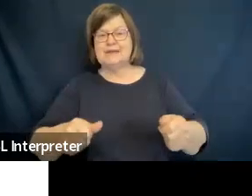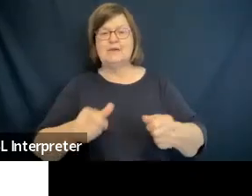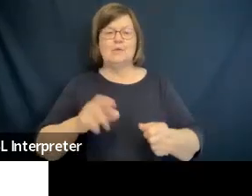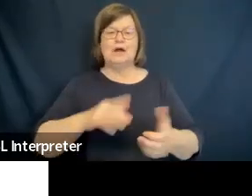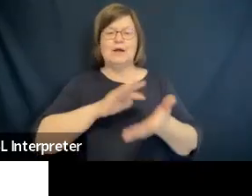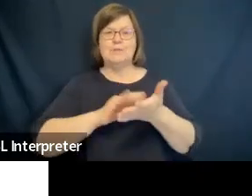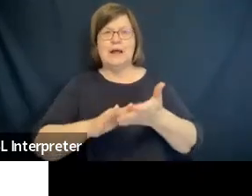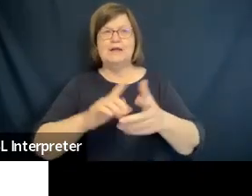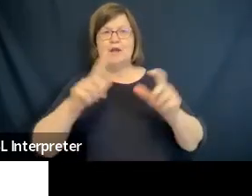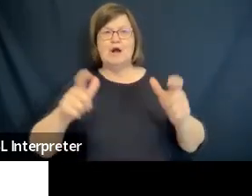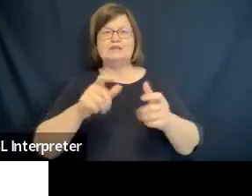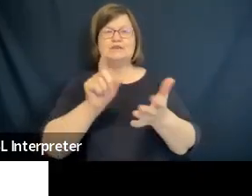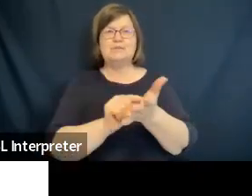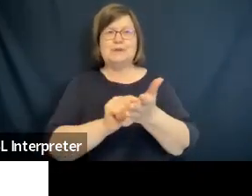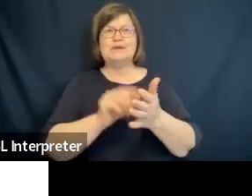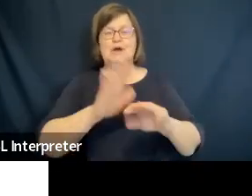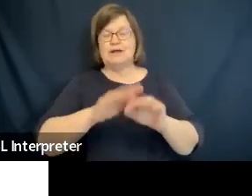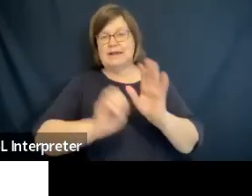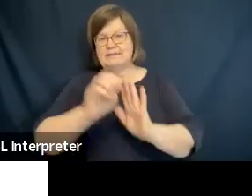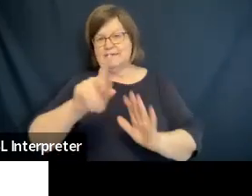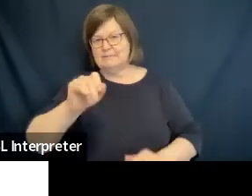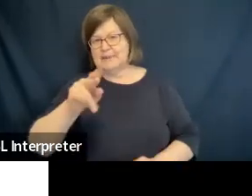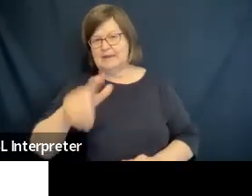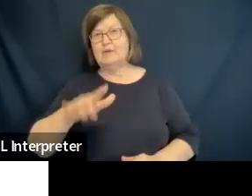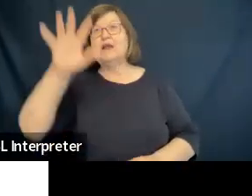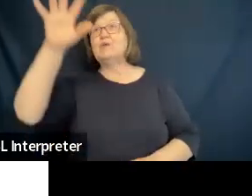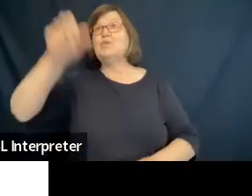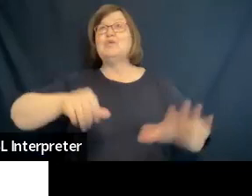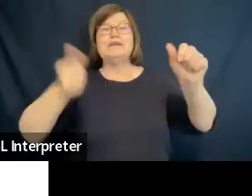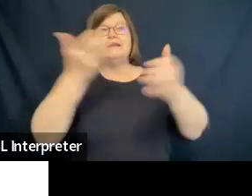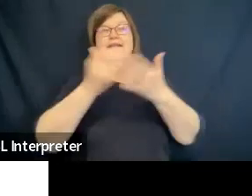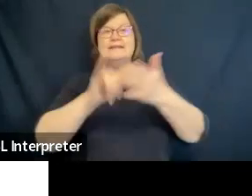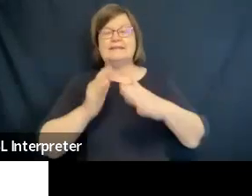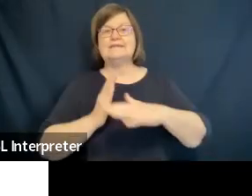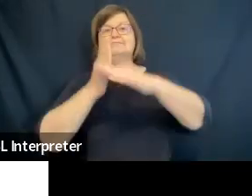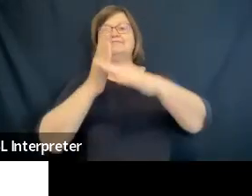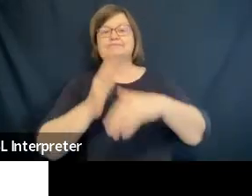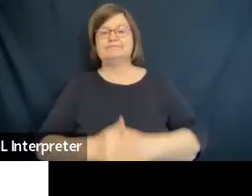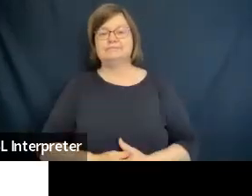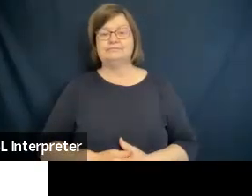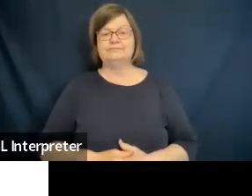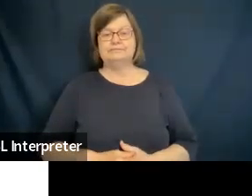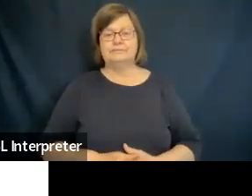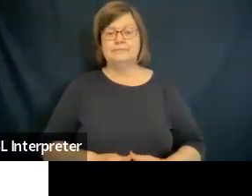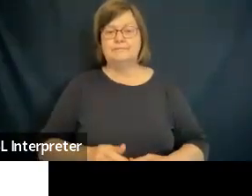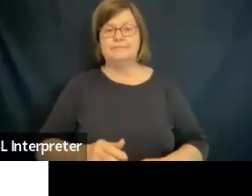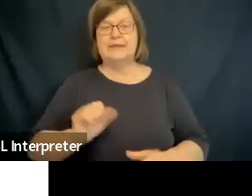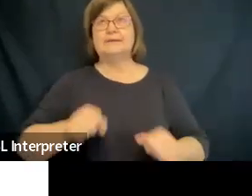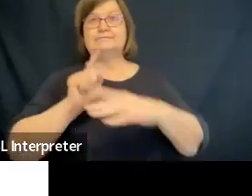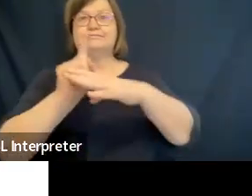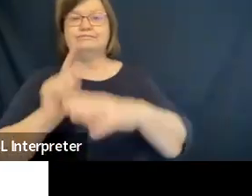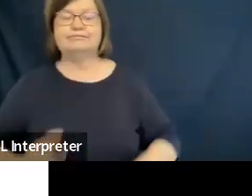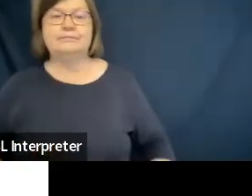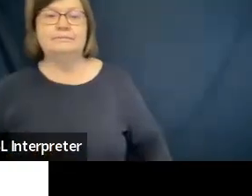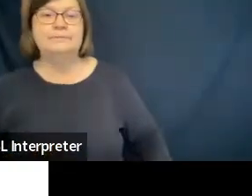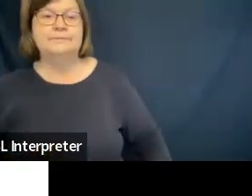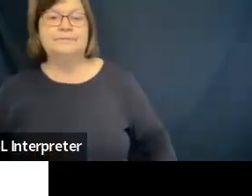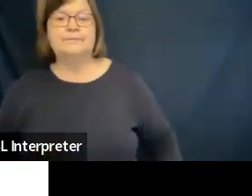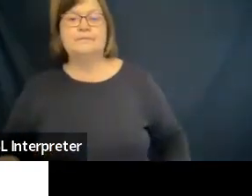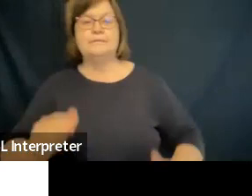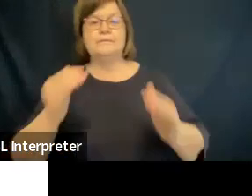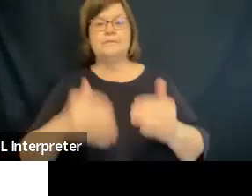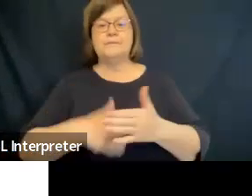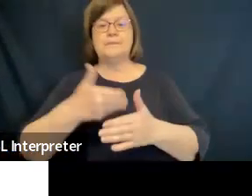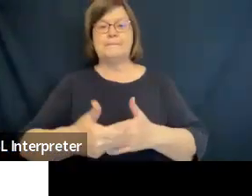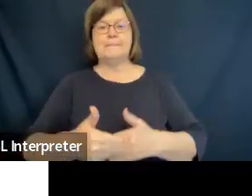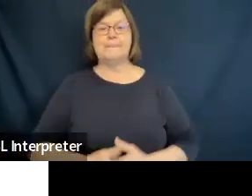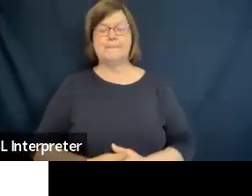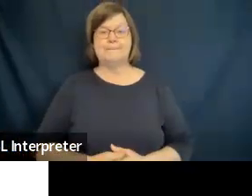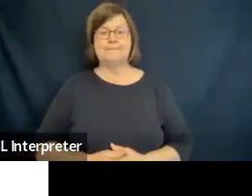numbers on elevator panels and removing overhead objects. Next slide, please.